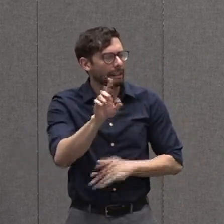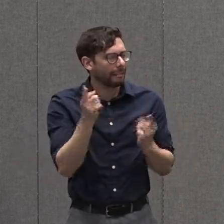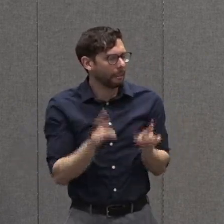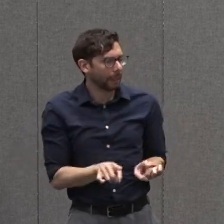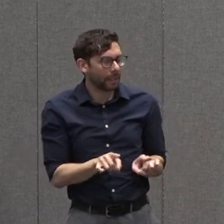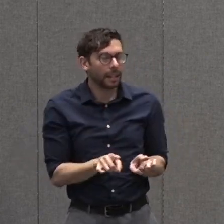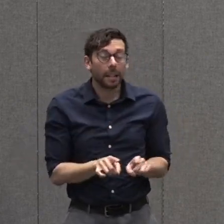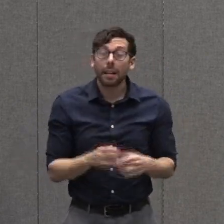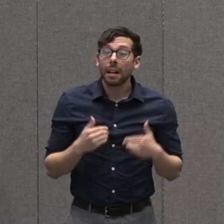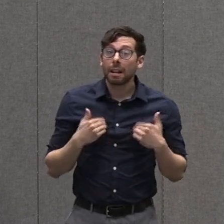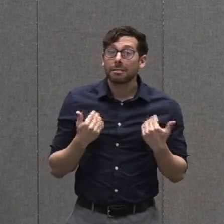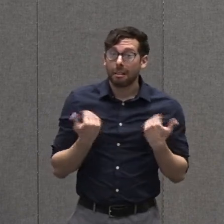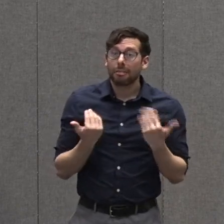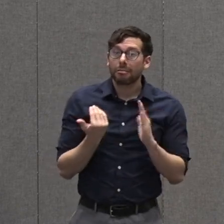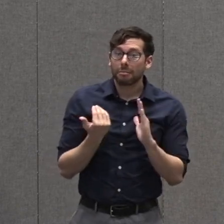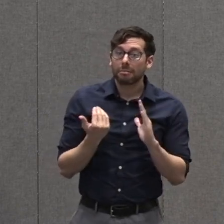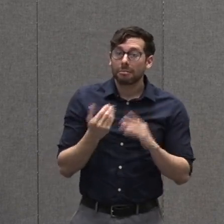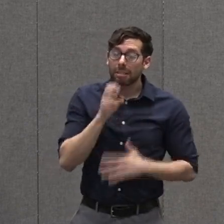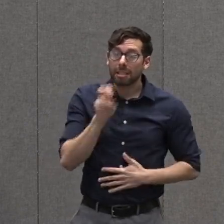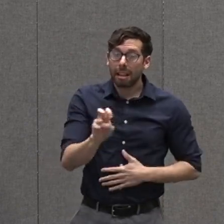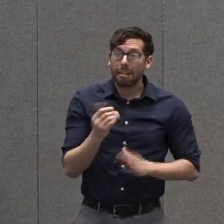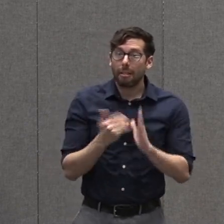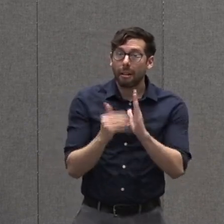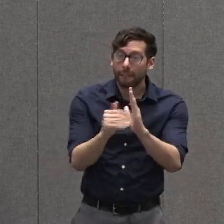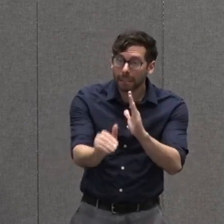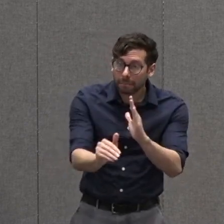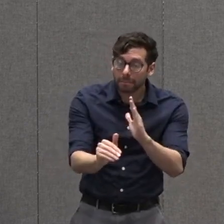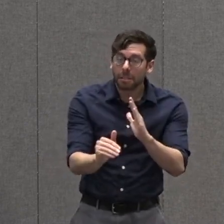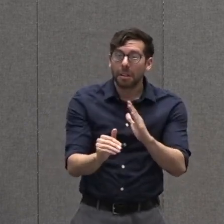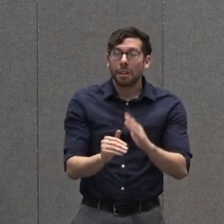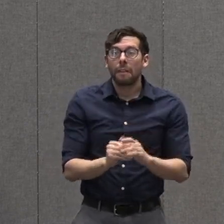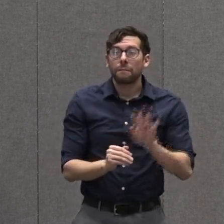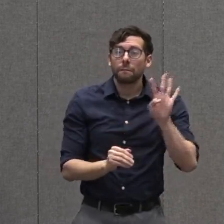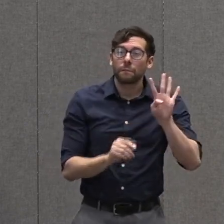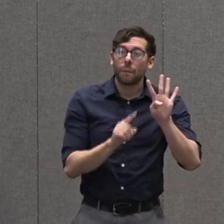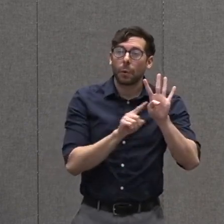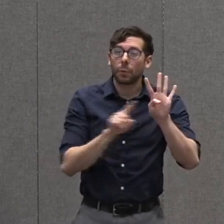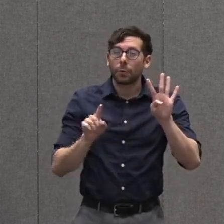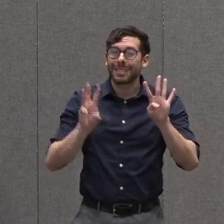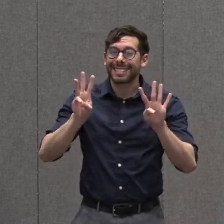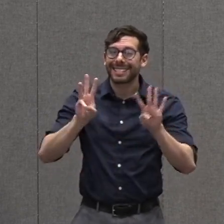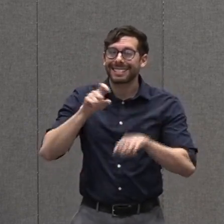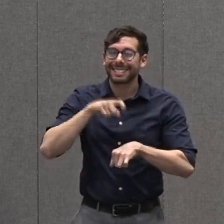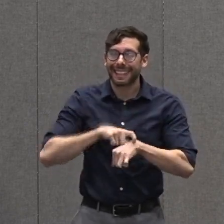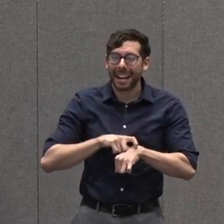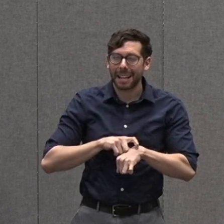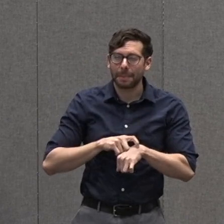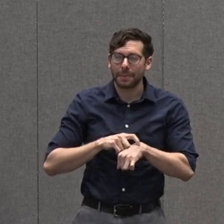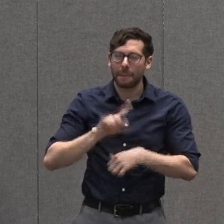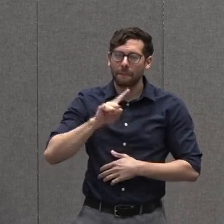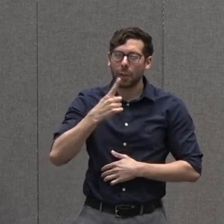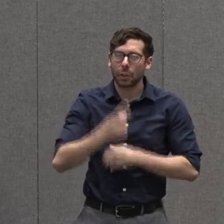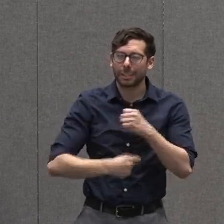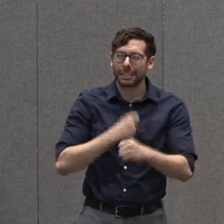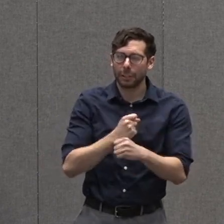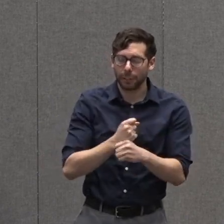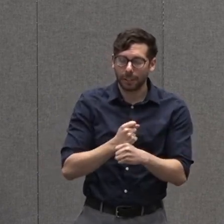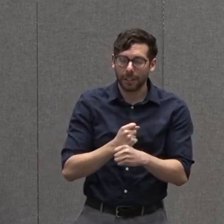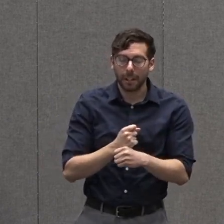So, a young snake may shed four to six times in its first year, and by the time its a 20 year old snake,